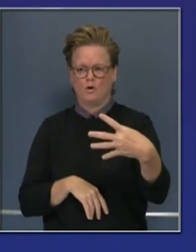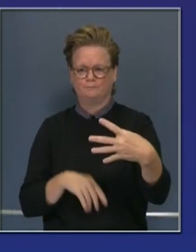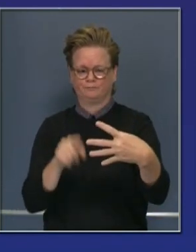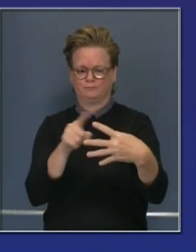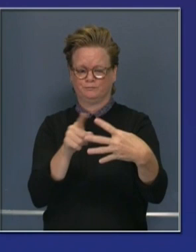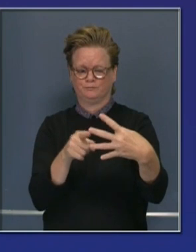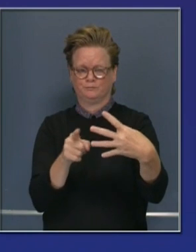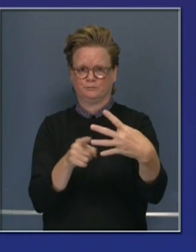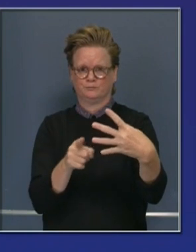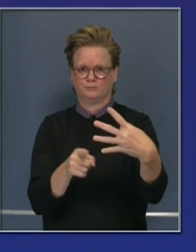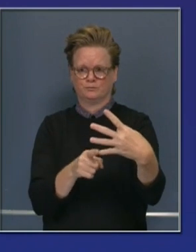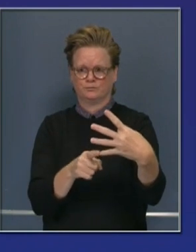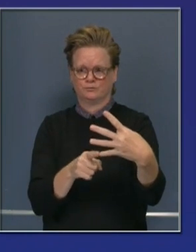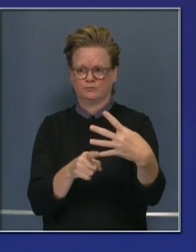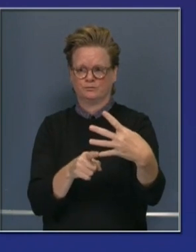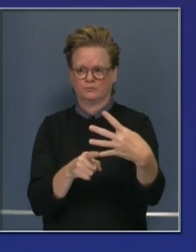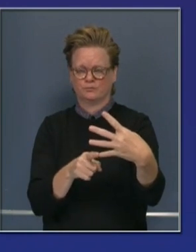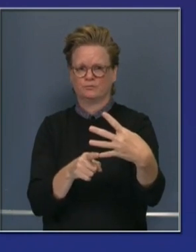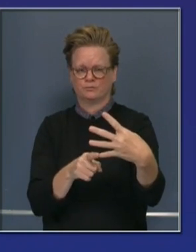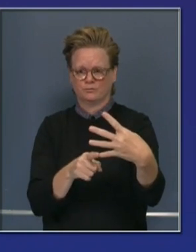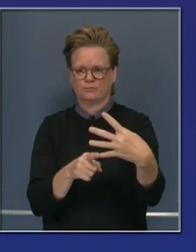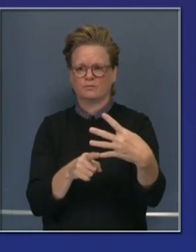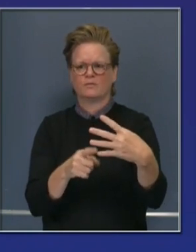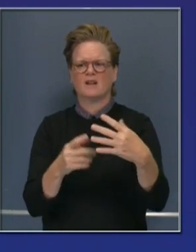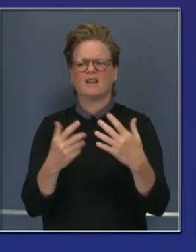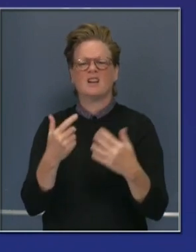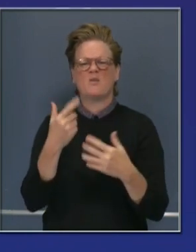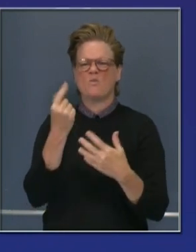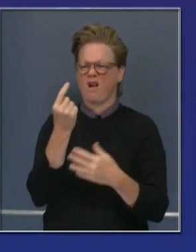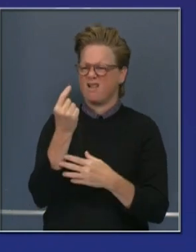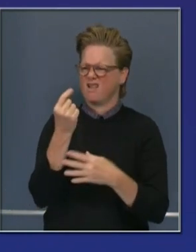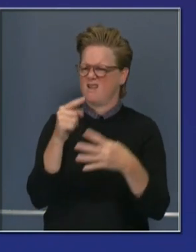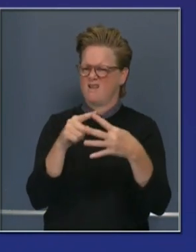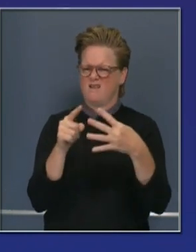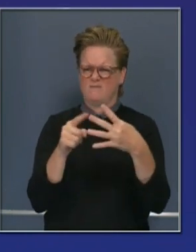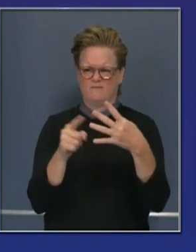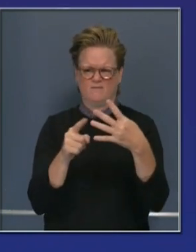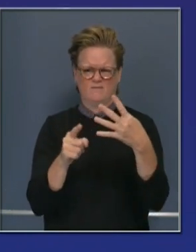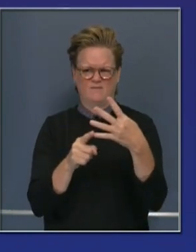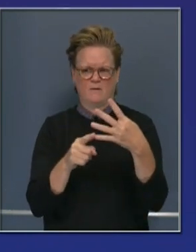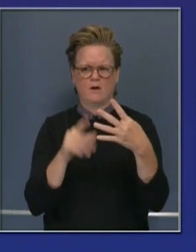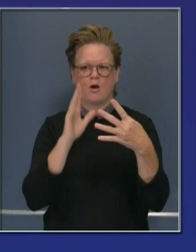FOUNDATIONAL HE WE ARE ADVANCING AS IT RELATES TO THIS NEW BLUEPRINT. WE ARE LOOKING TO A UNIFORM FRAMEWORK. ONE THAT PROVIDES FOR TEARS.